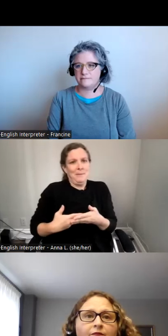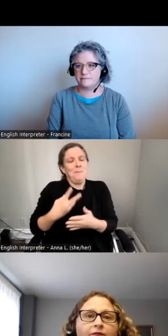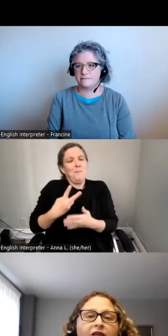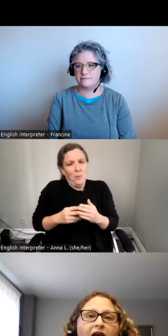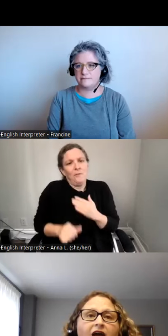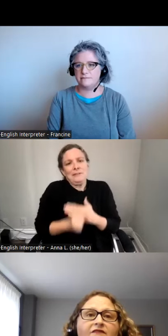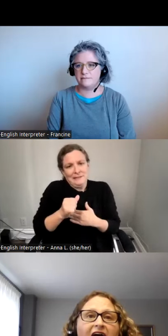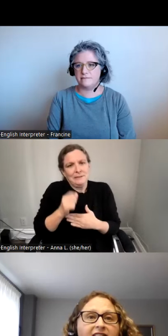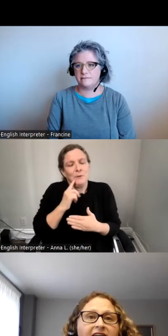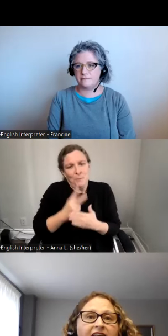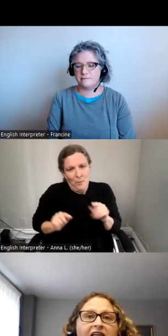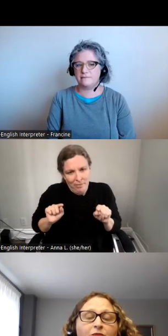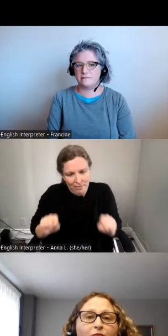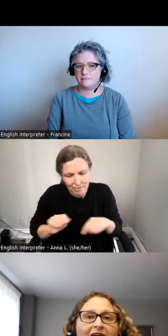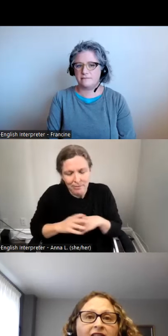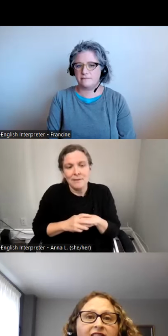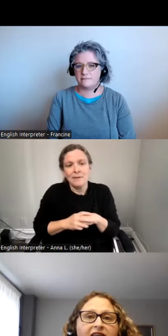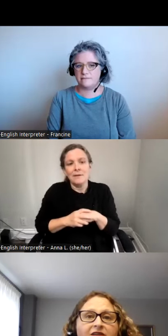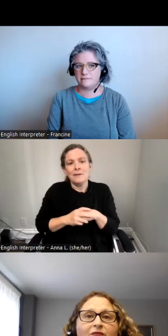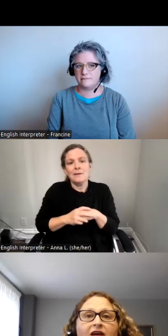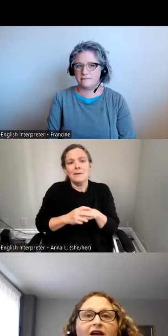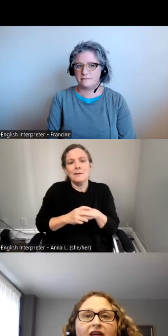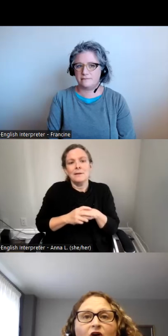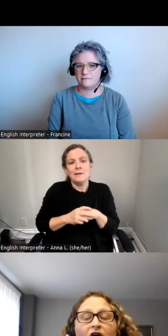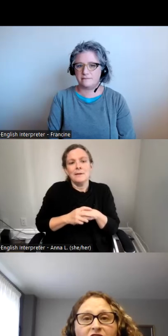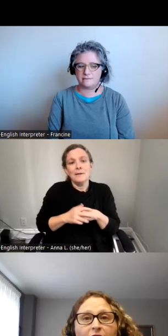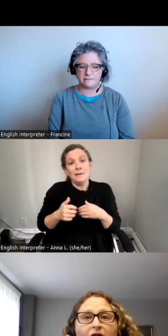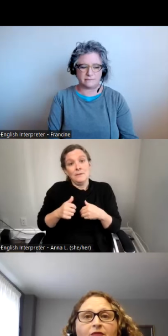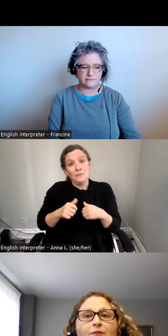infection, however, can be very dangerous.